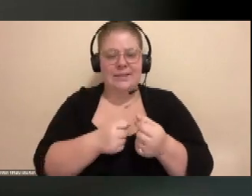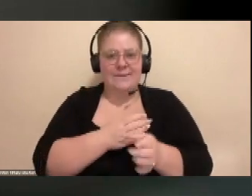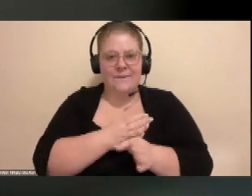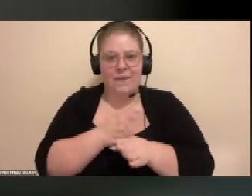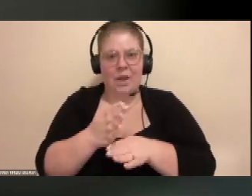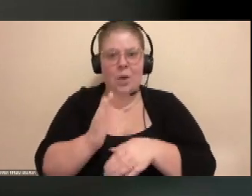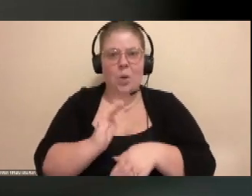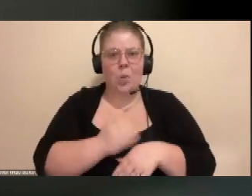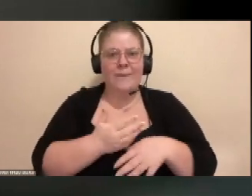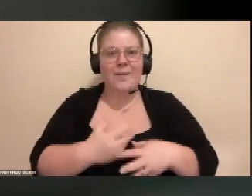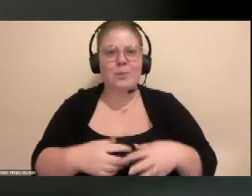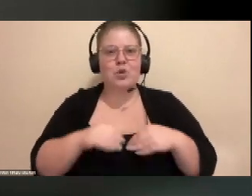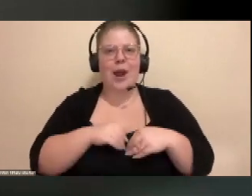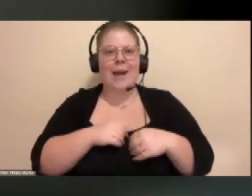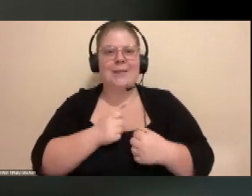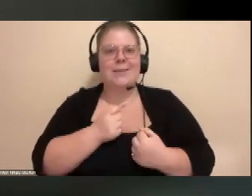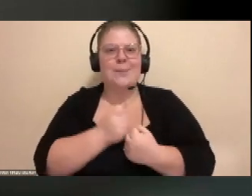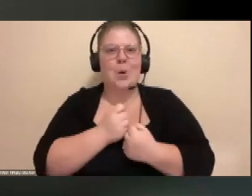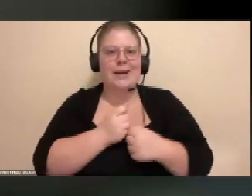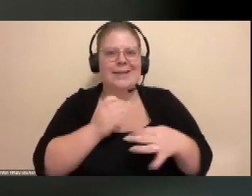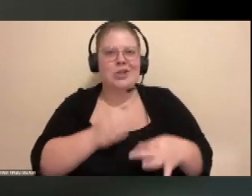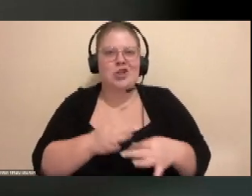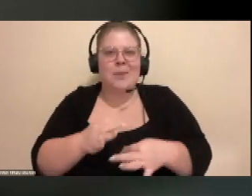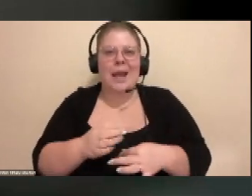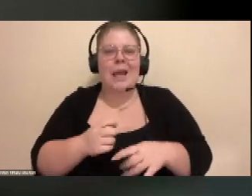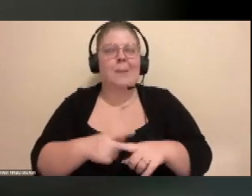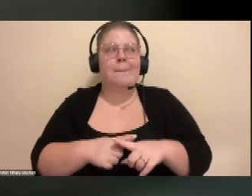But we have no research really of